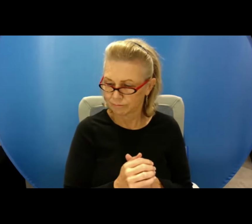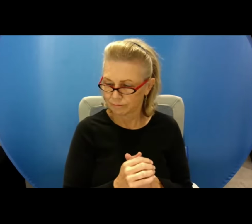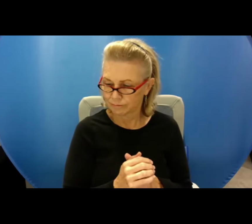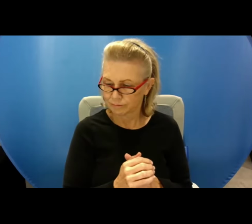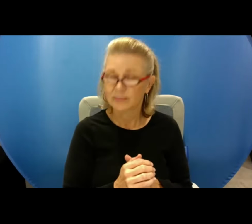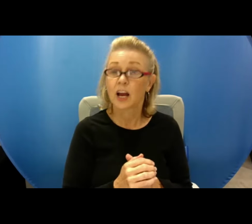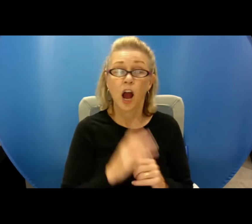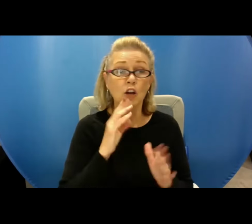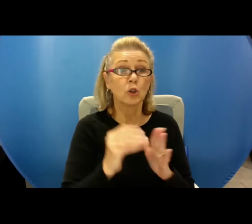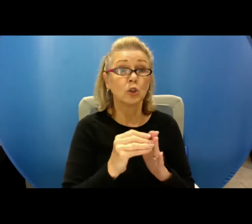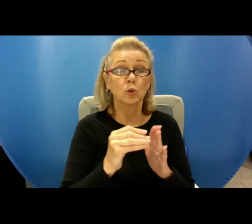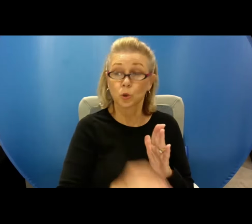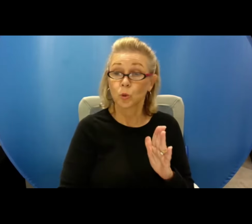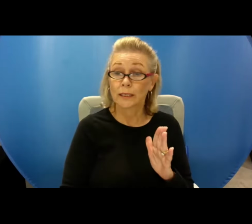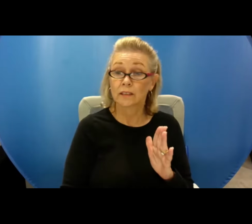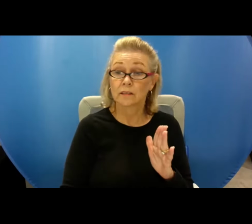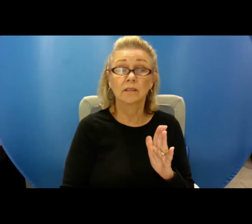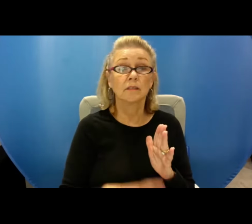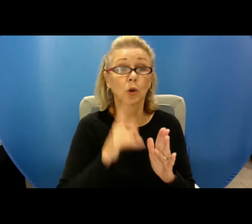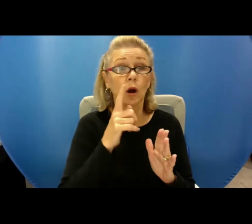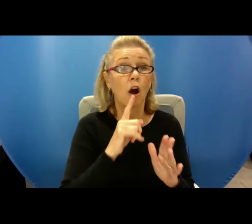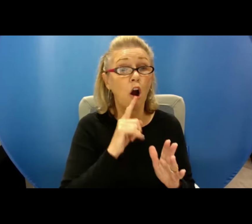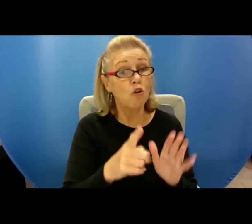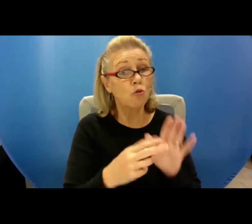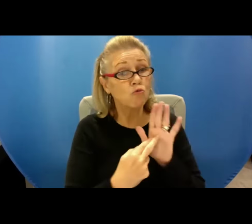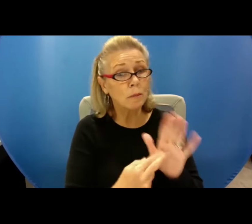Students, do you feel represented in your humanities courses in general?